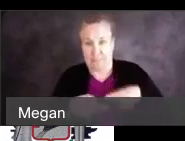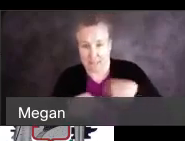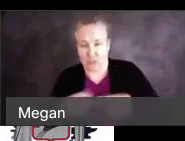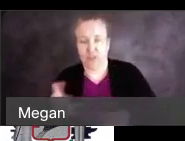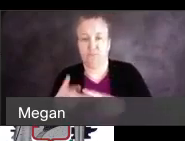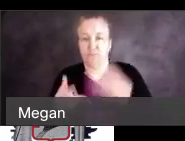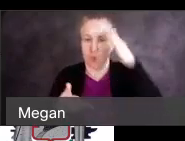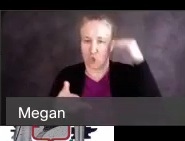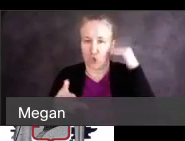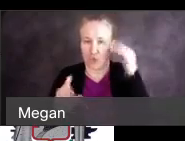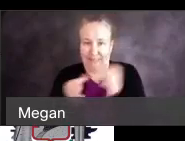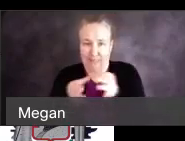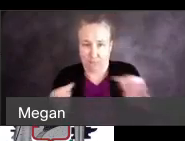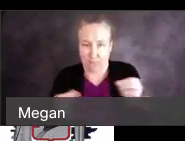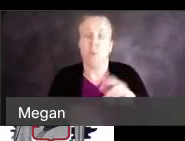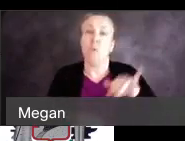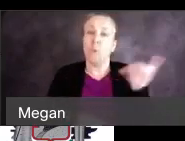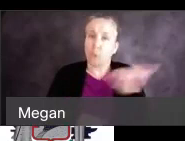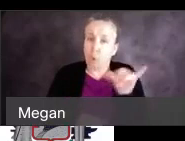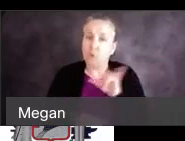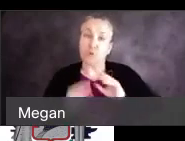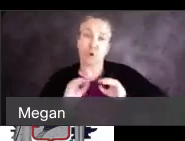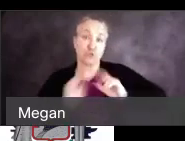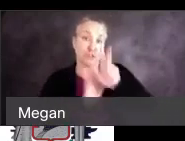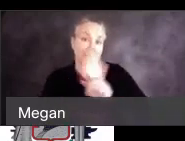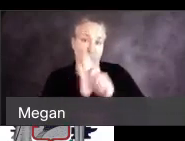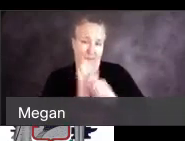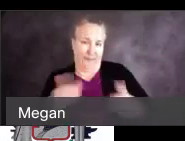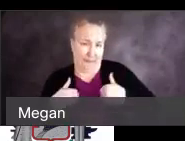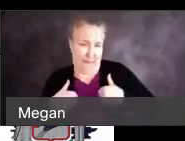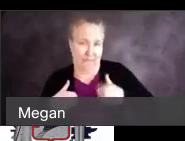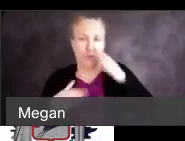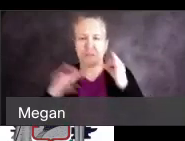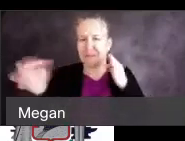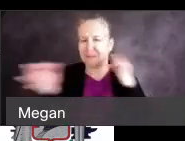and there's also an instructional video which walks you through the application process and